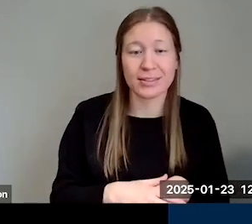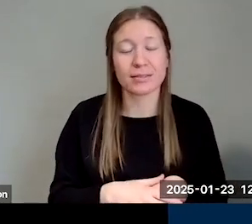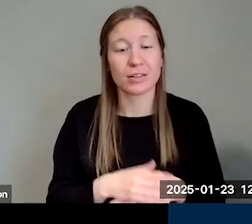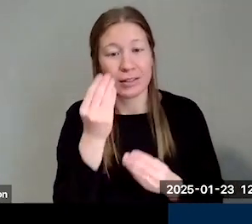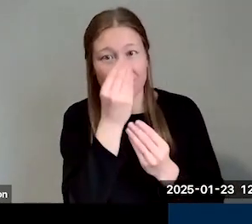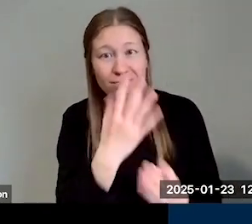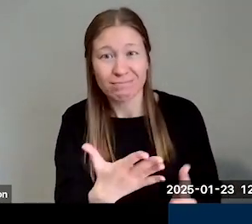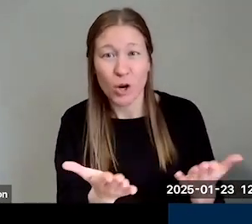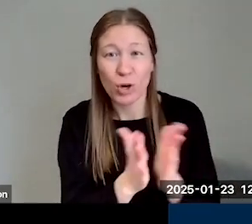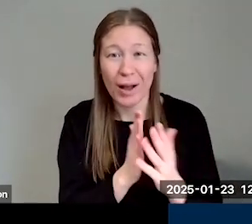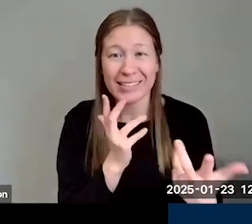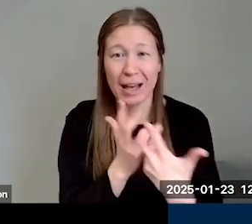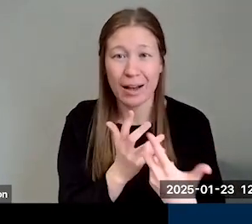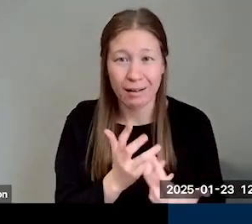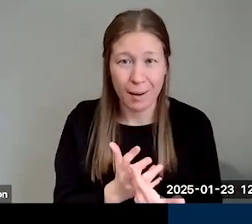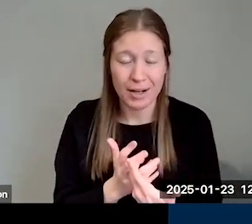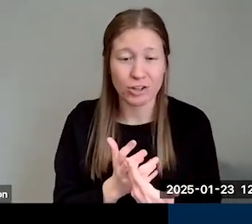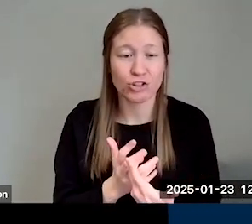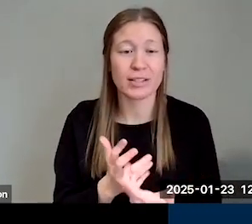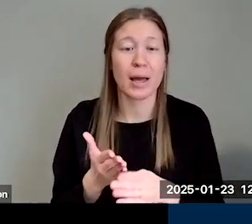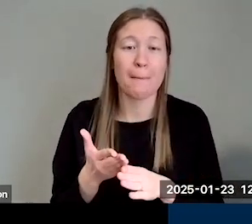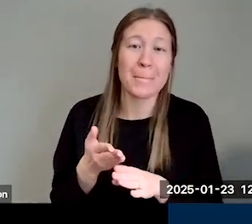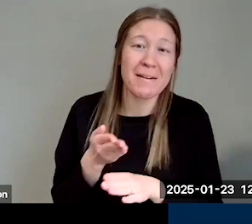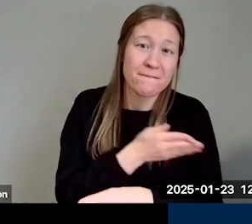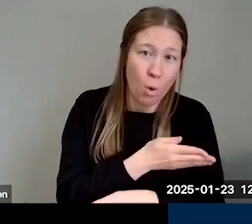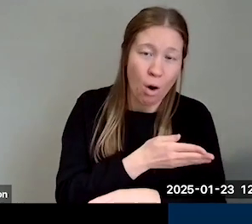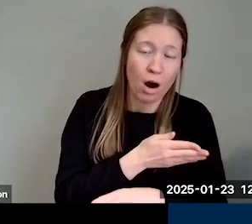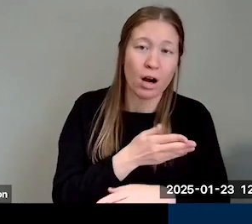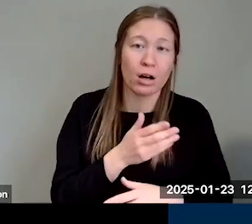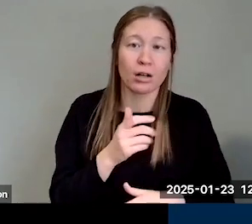before you have a performance or academic concern,